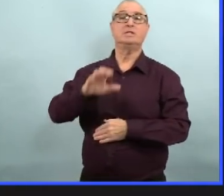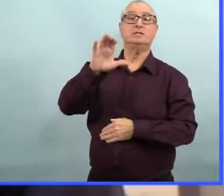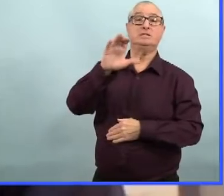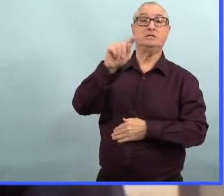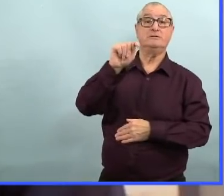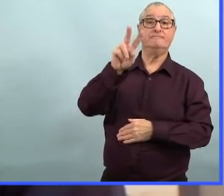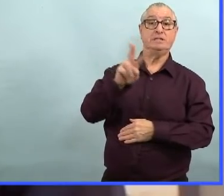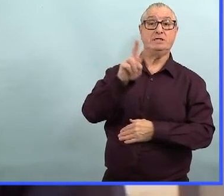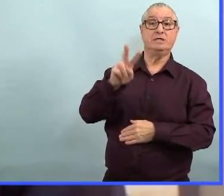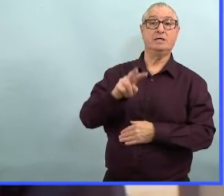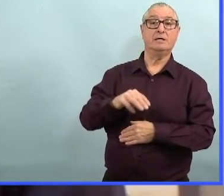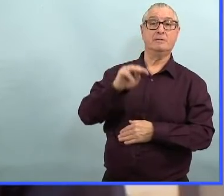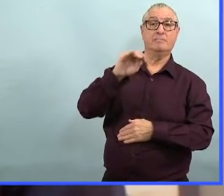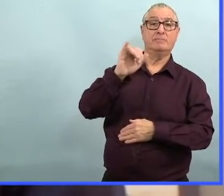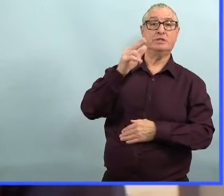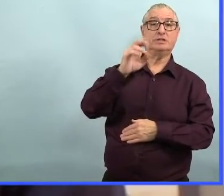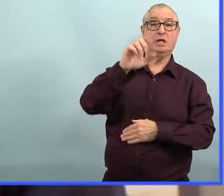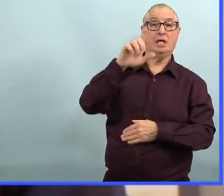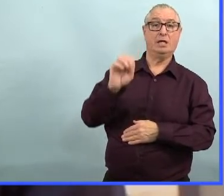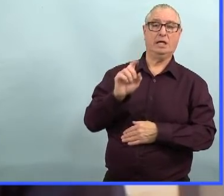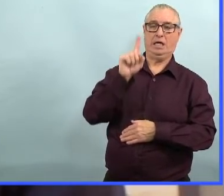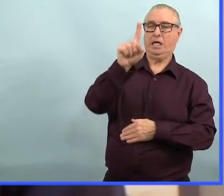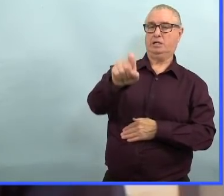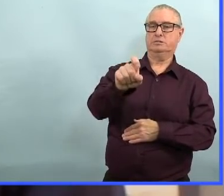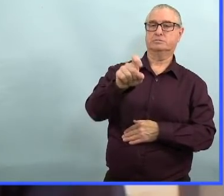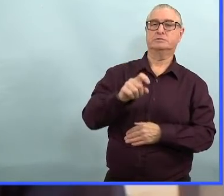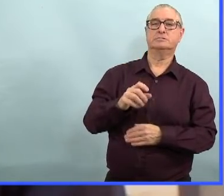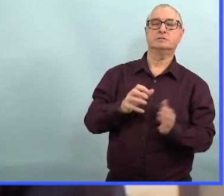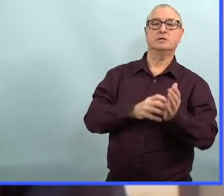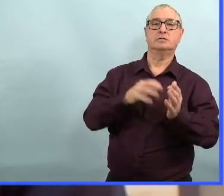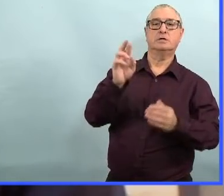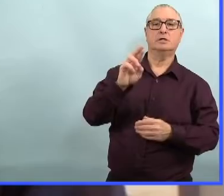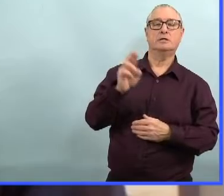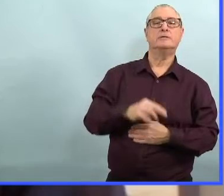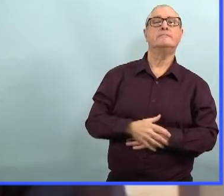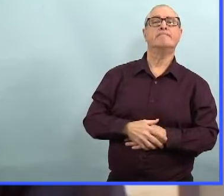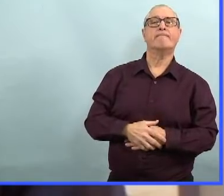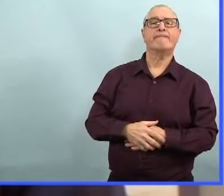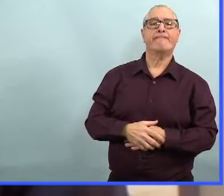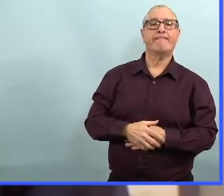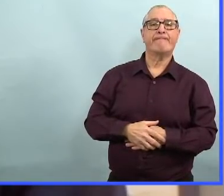we're hearing that it's just rapid tests there can you explain what's going on with that